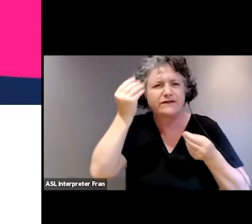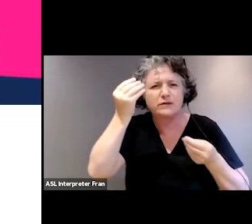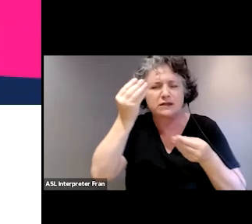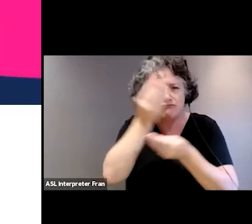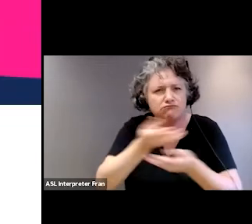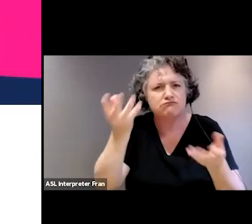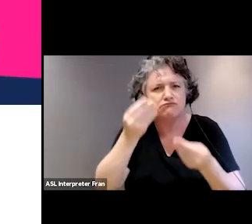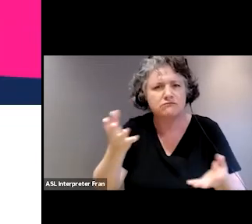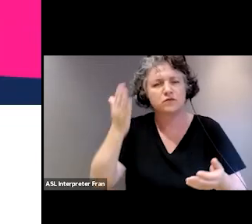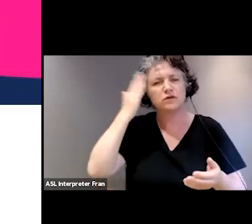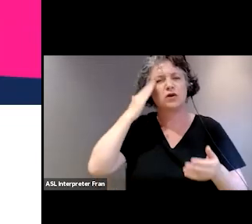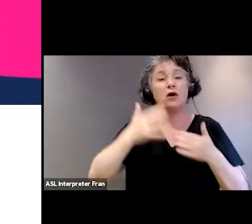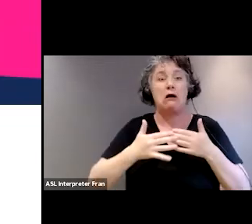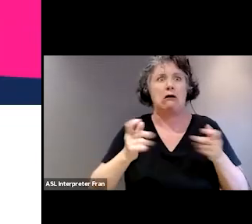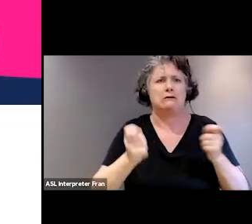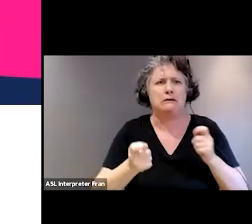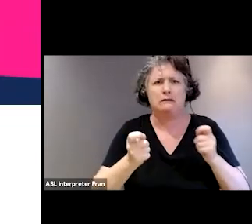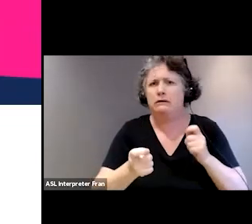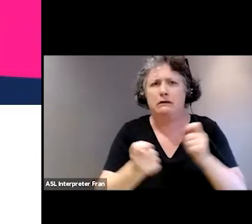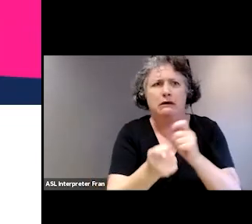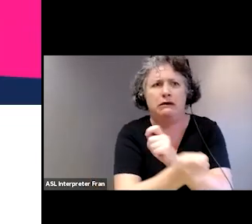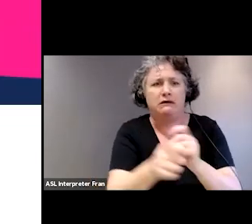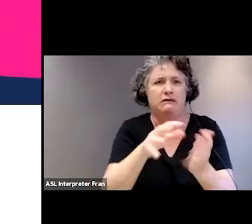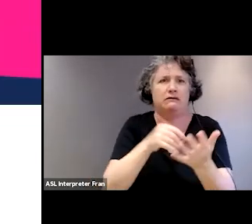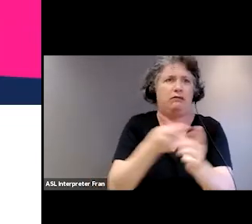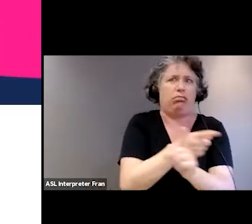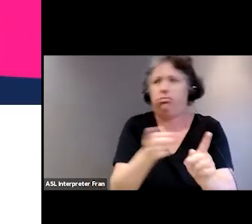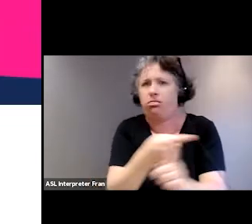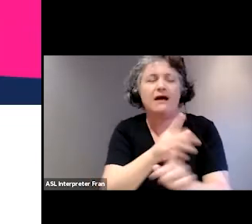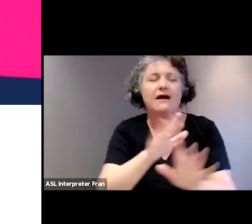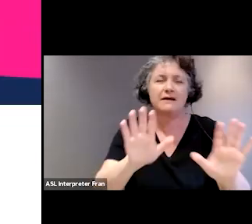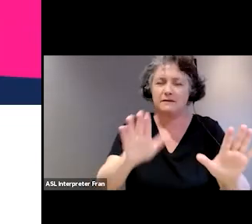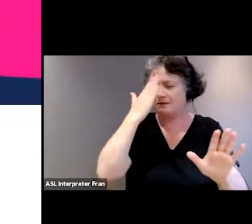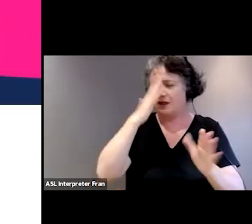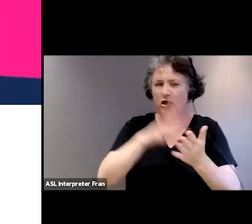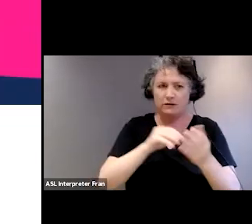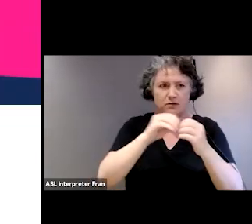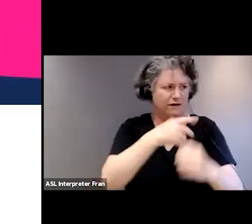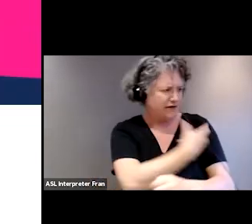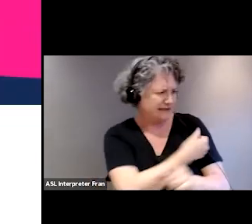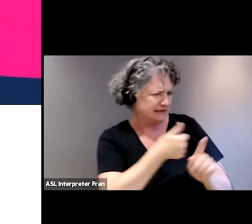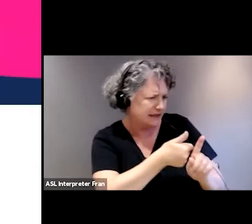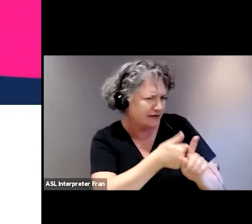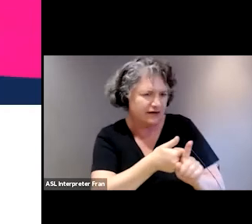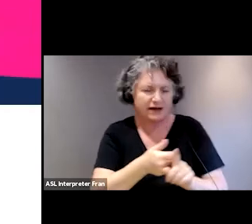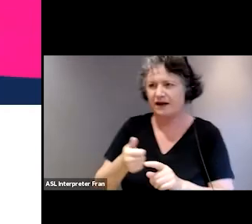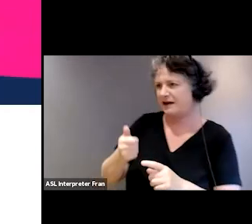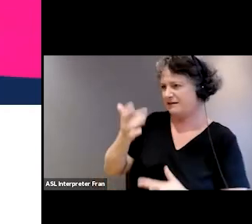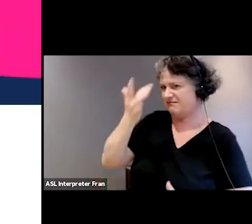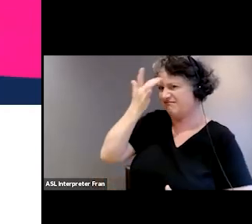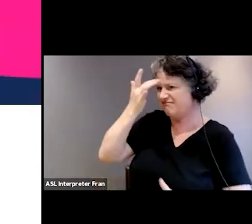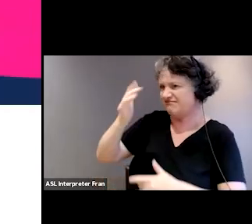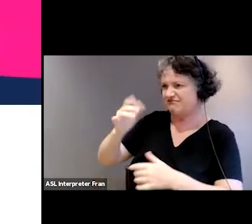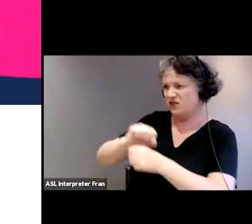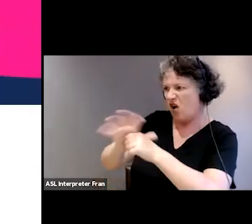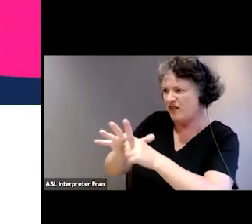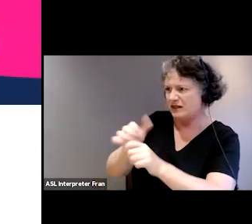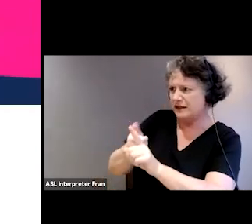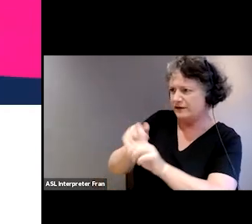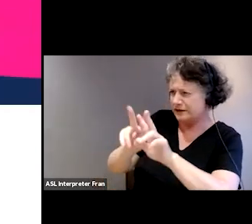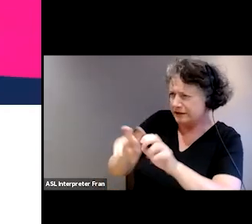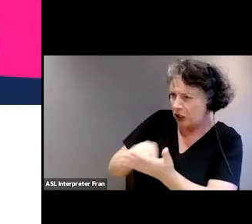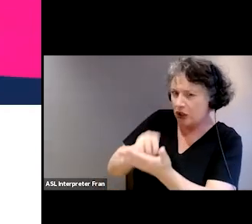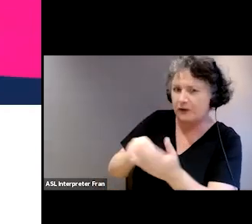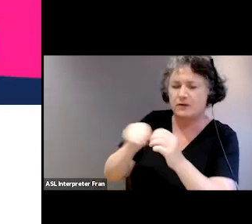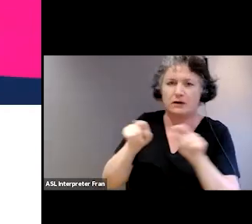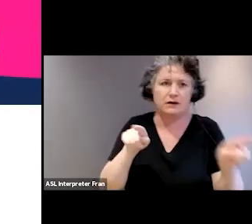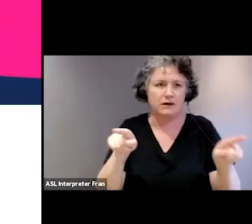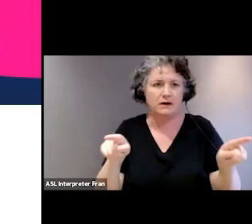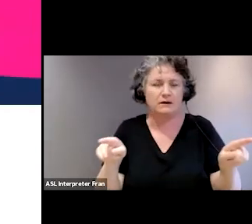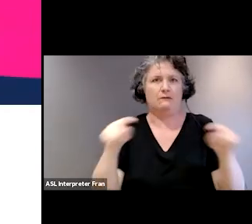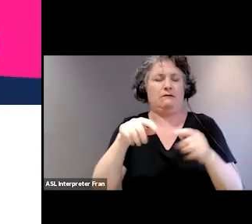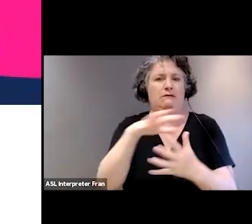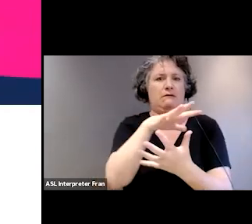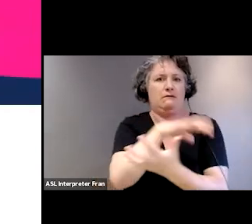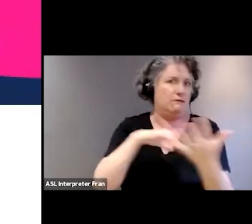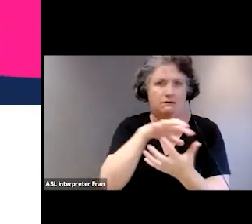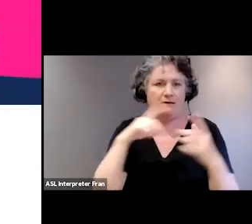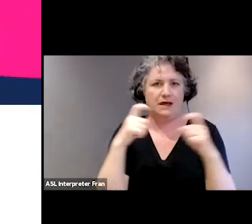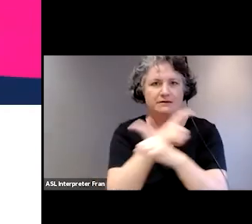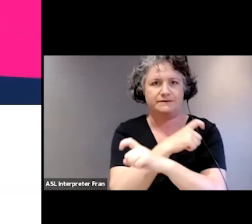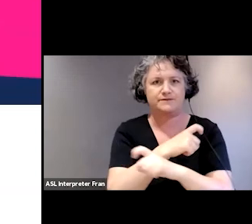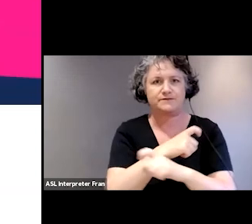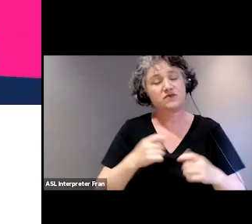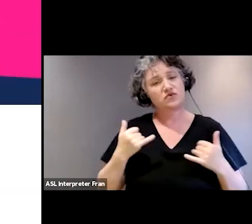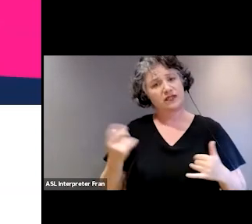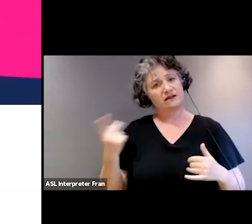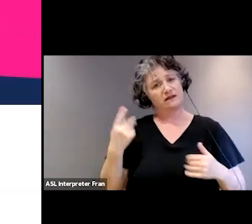she/they come I am a white